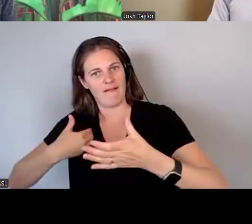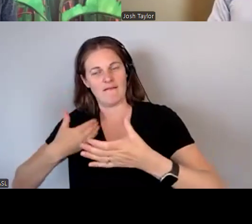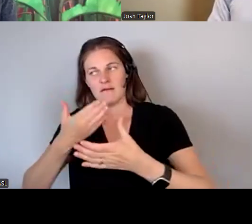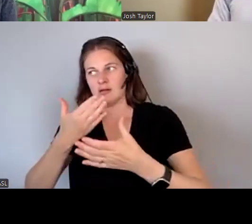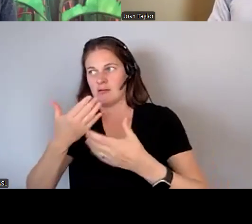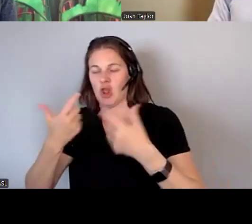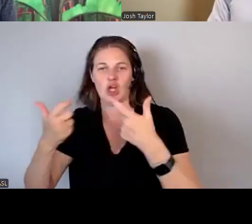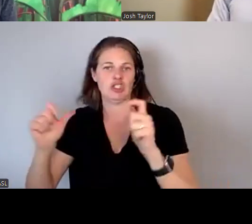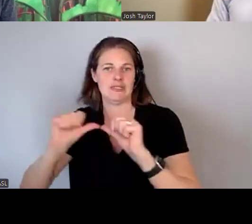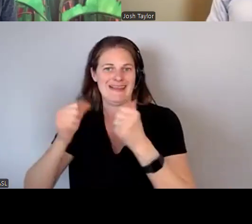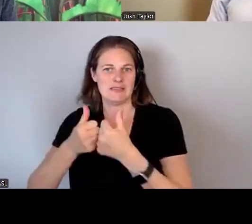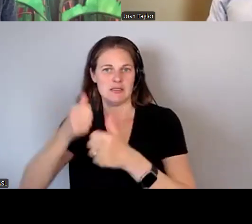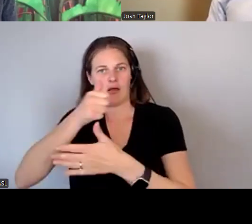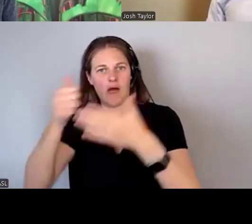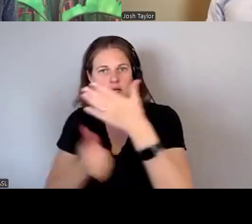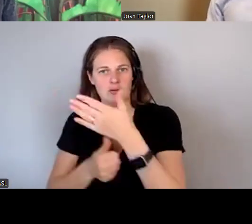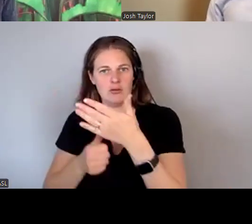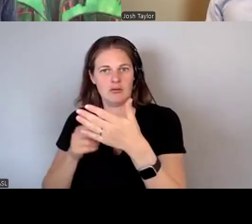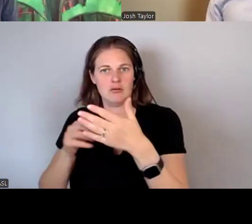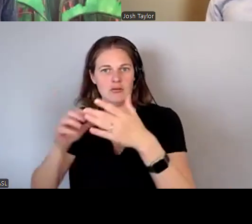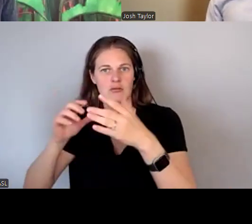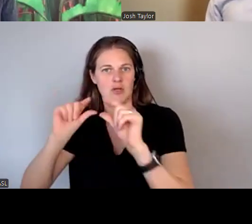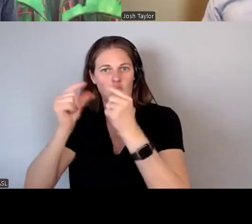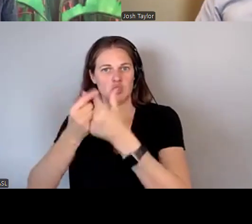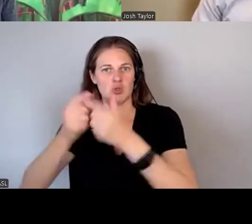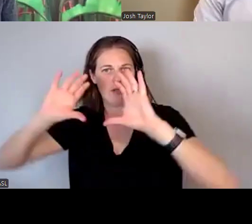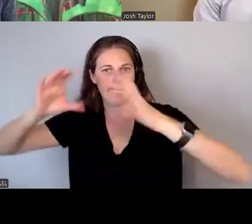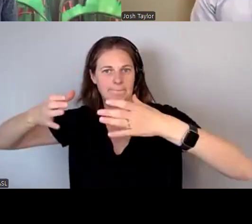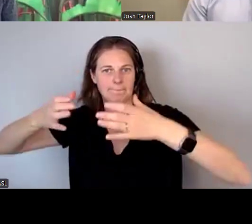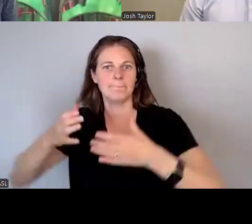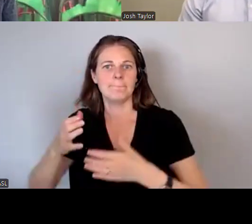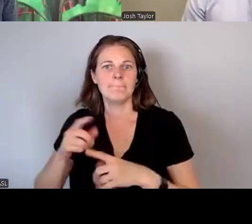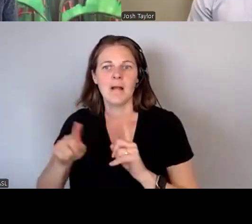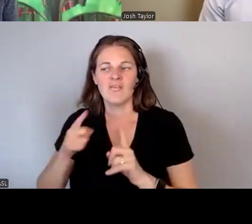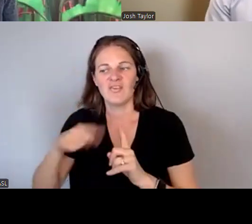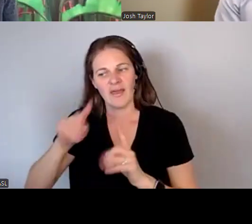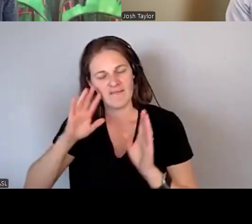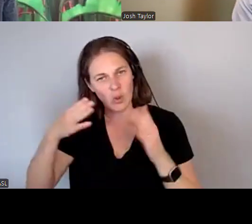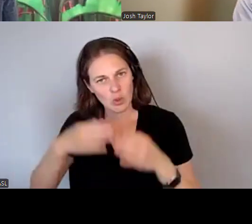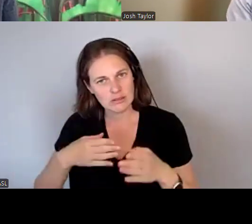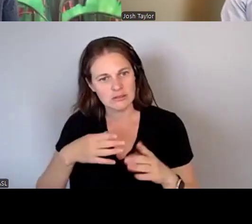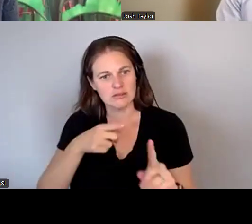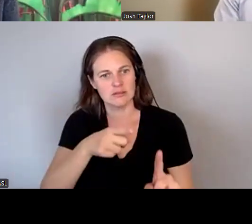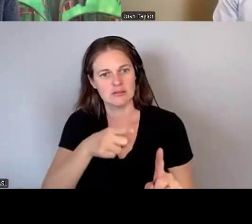that are part of the consortium. But, you know, they focus on the entire life